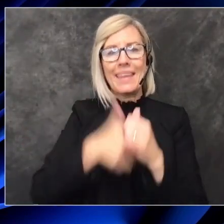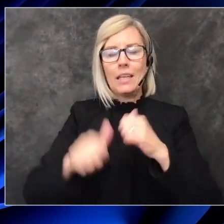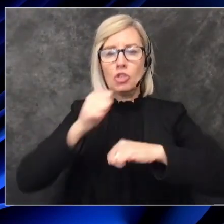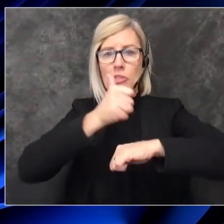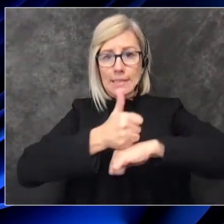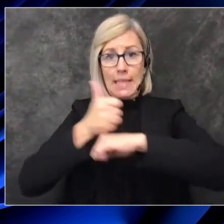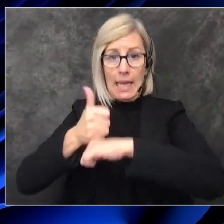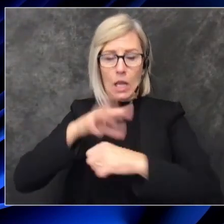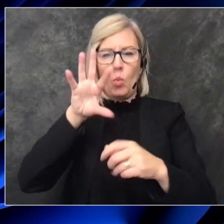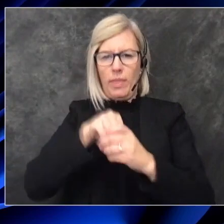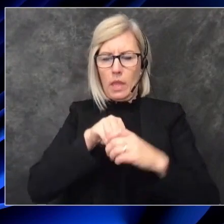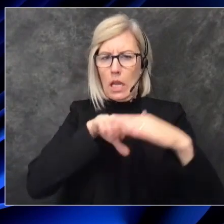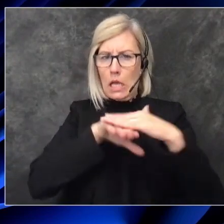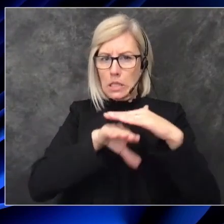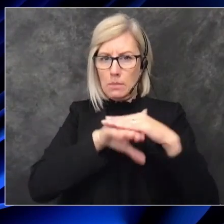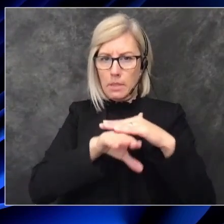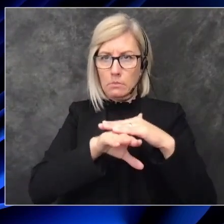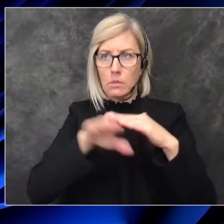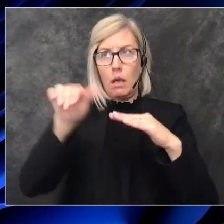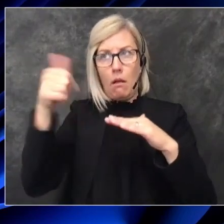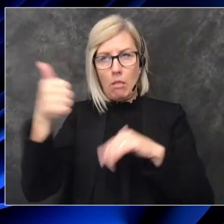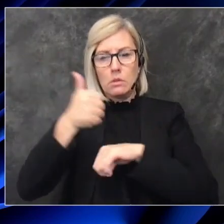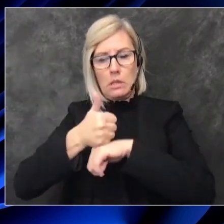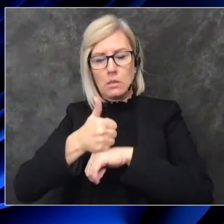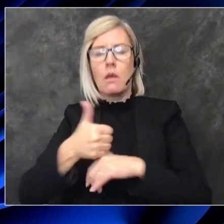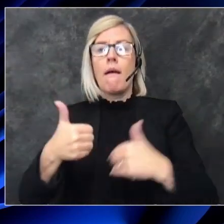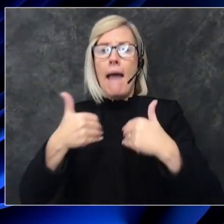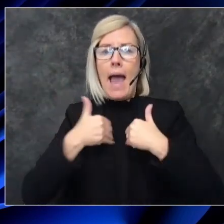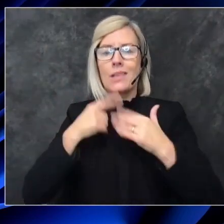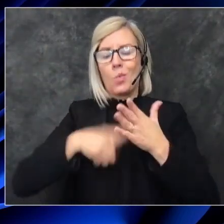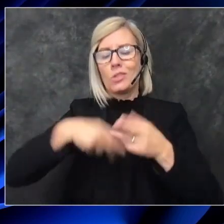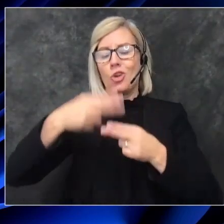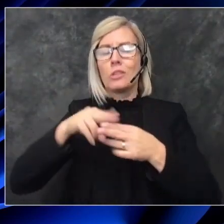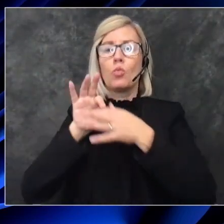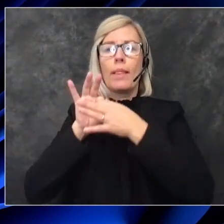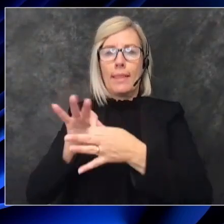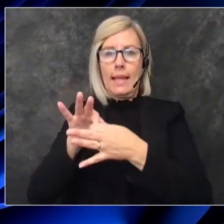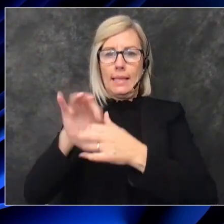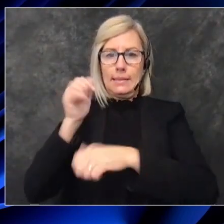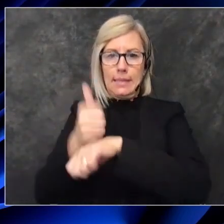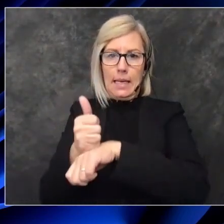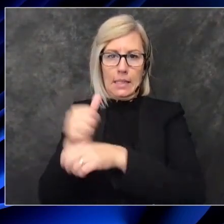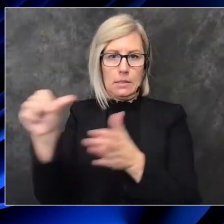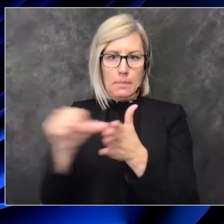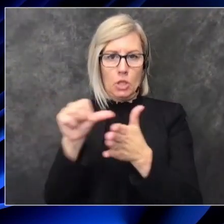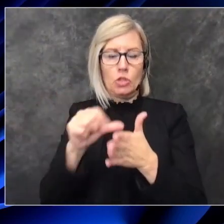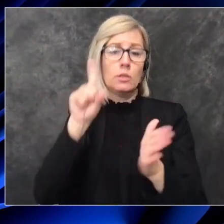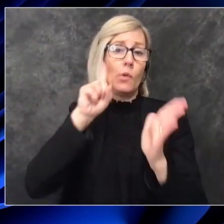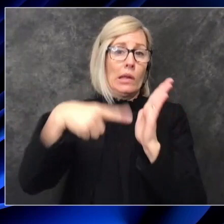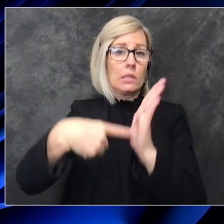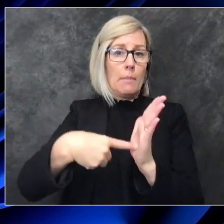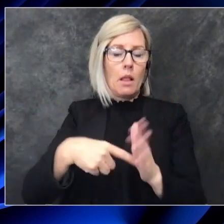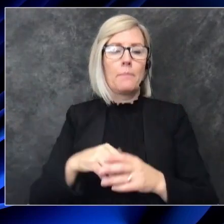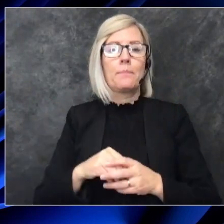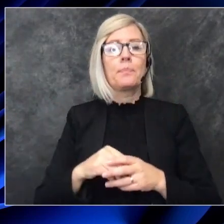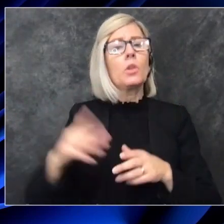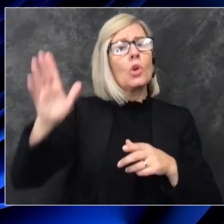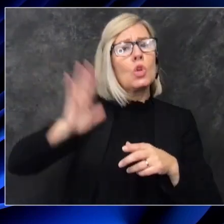accessibility and other settings as a related settings page. So for example, there used to be inside of ease of